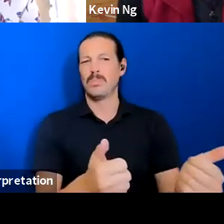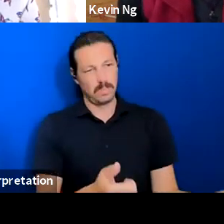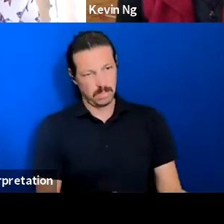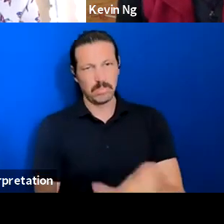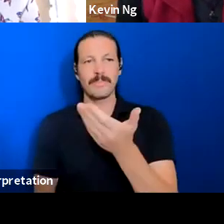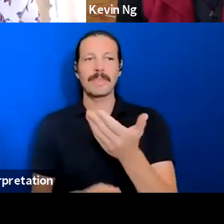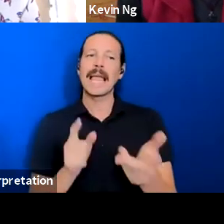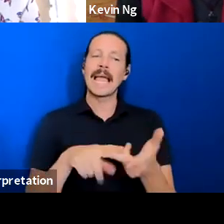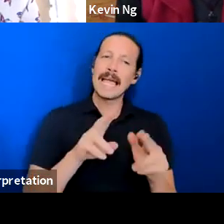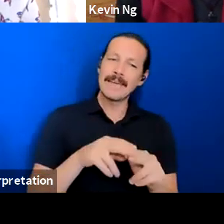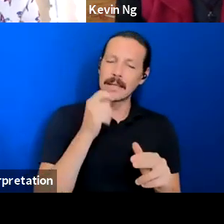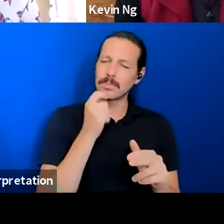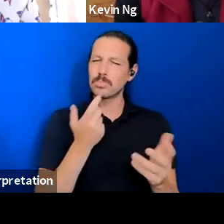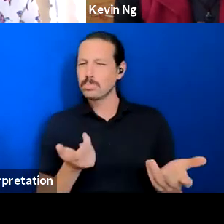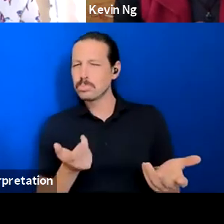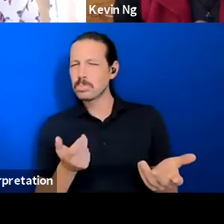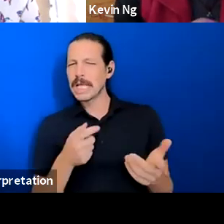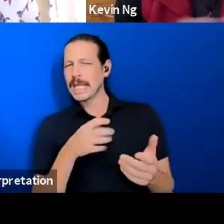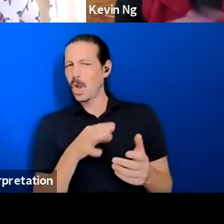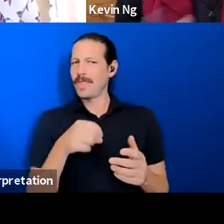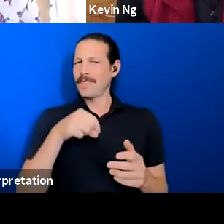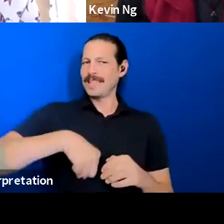you developing experience over years and you might be a better fit the next time around.